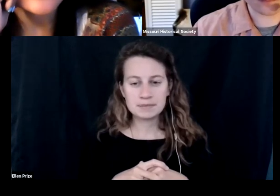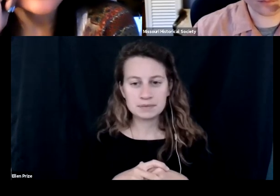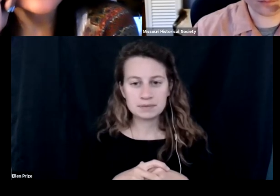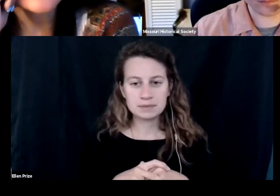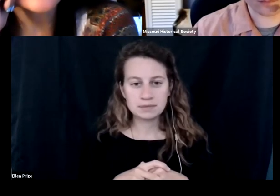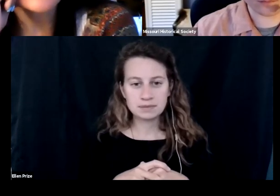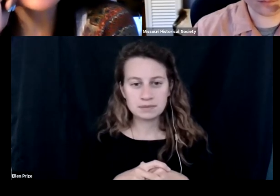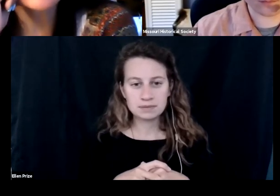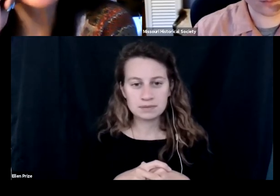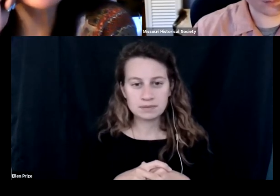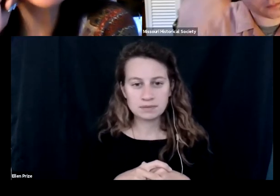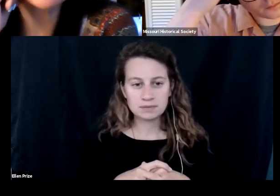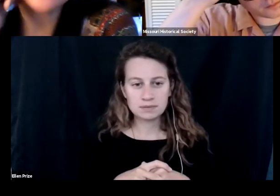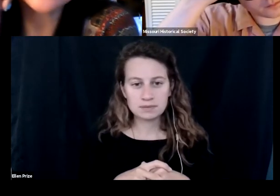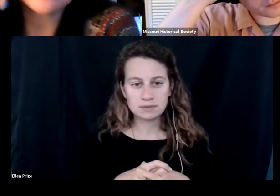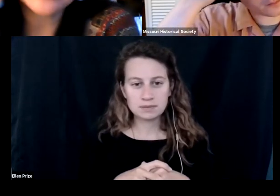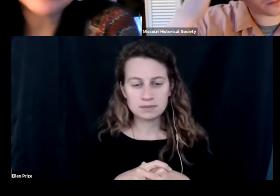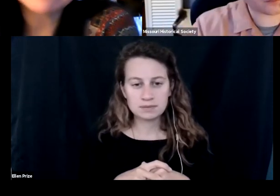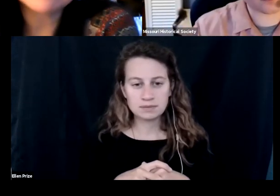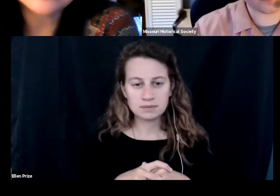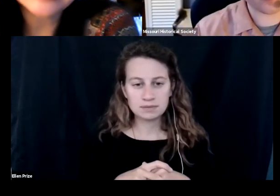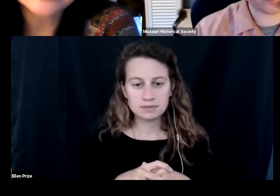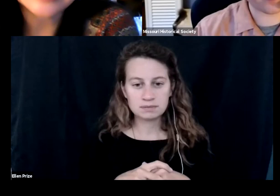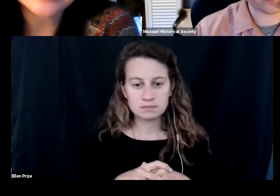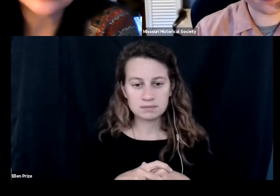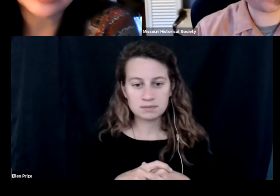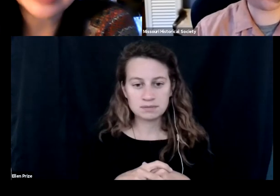parents do not like sushi. They don't use chopsticks. They